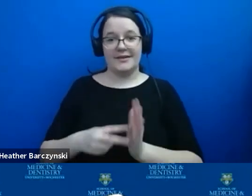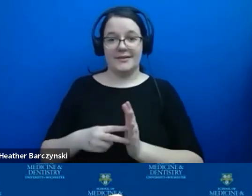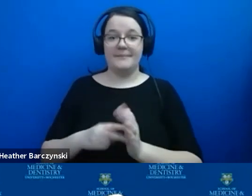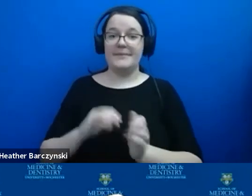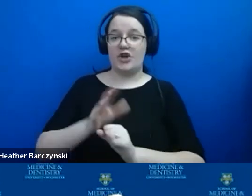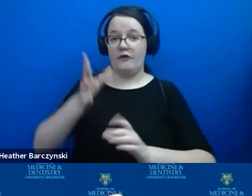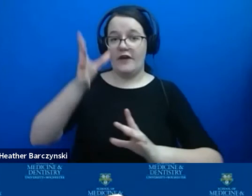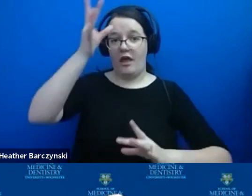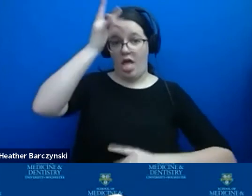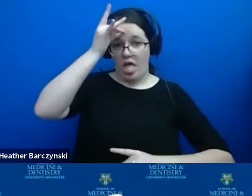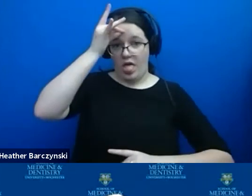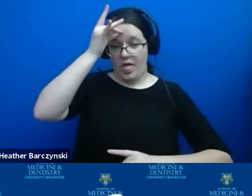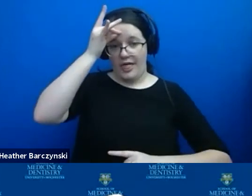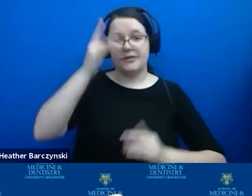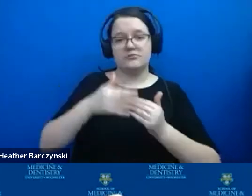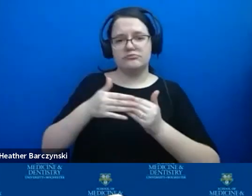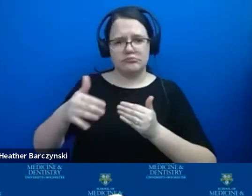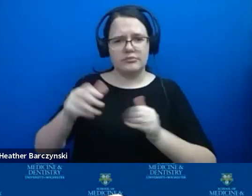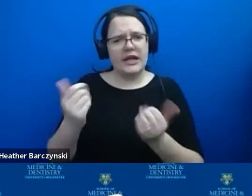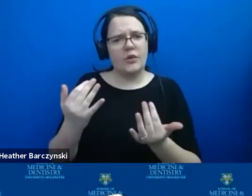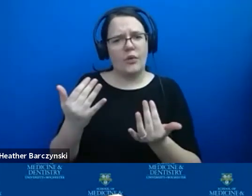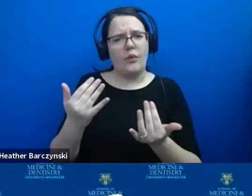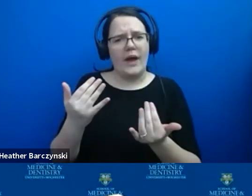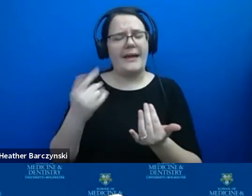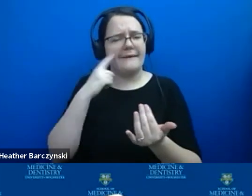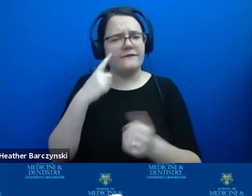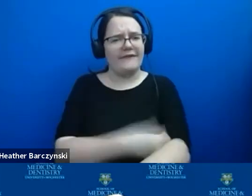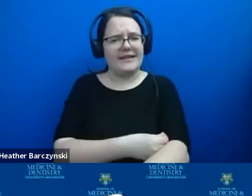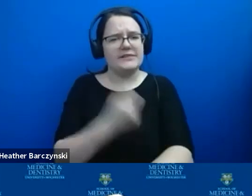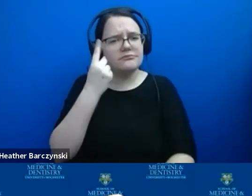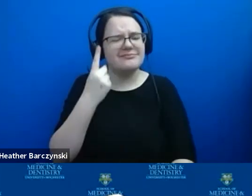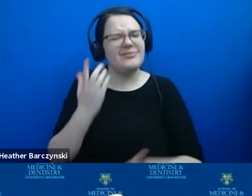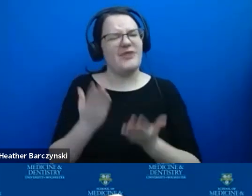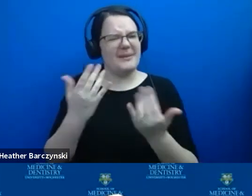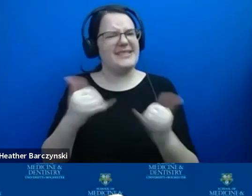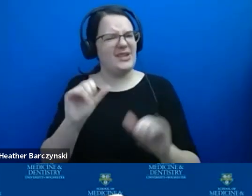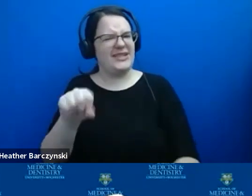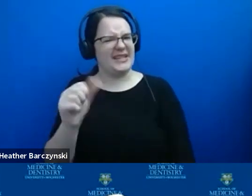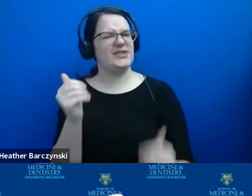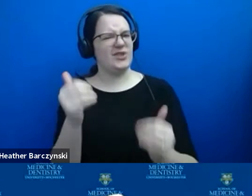vaccine but it is recommended that people receive the vaccine it's not known for sure but there's